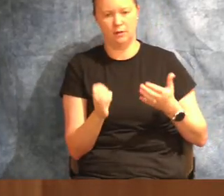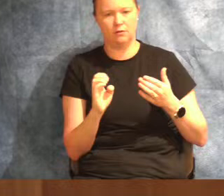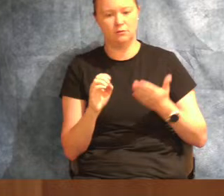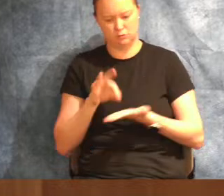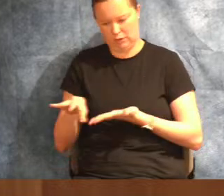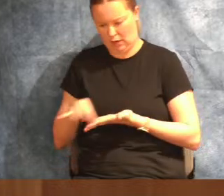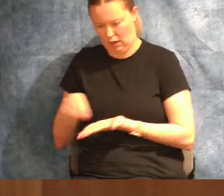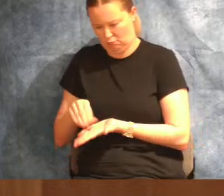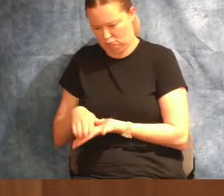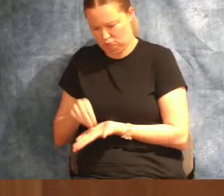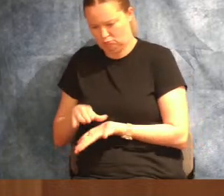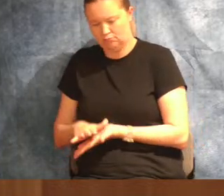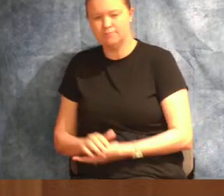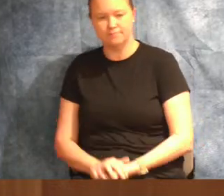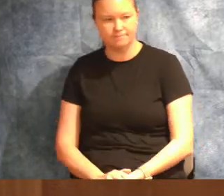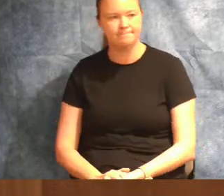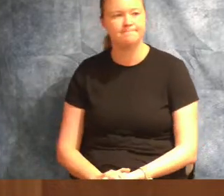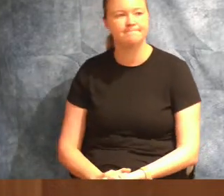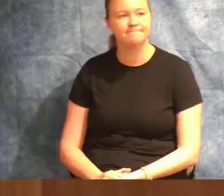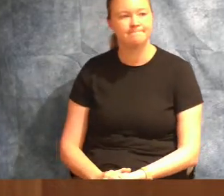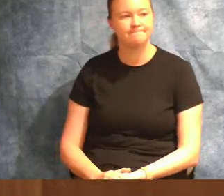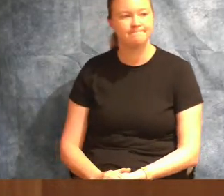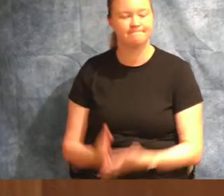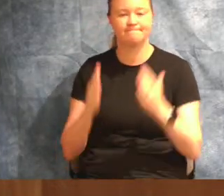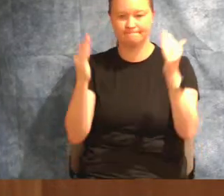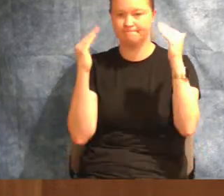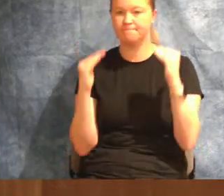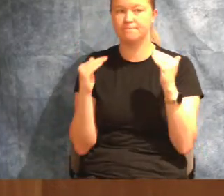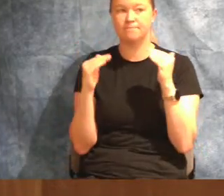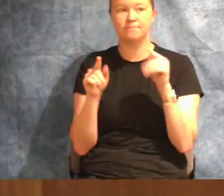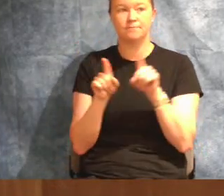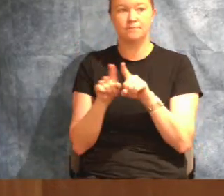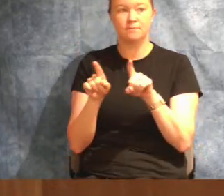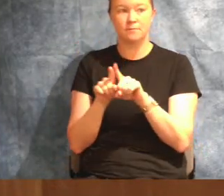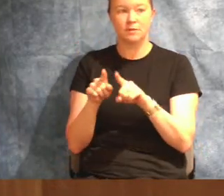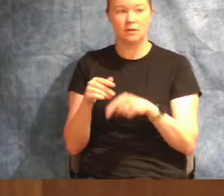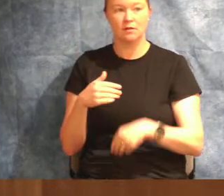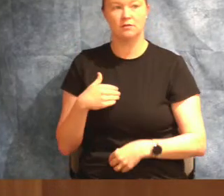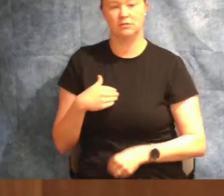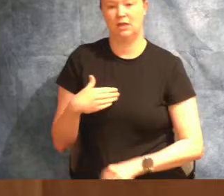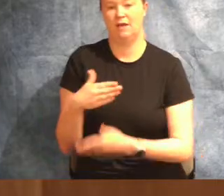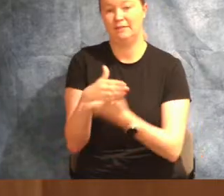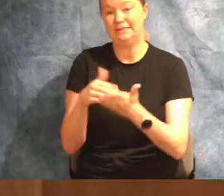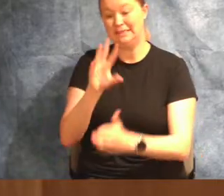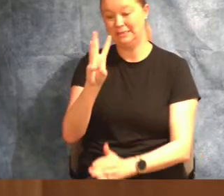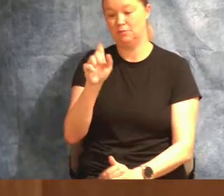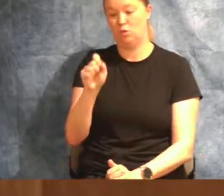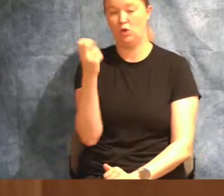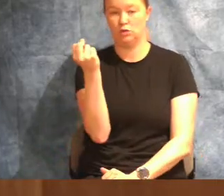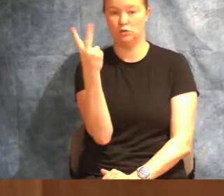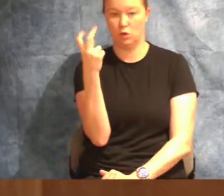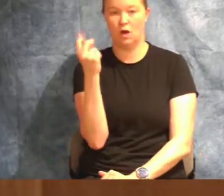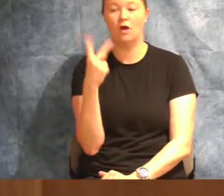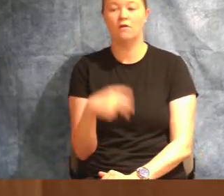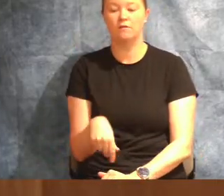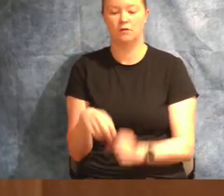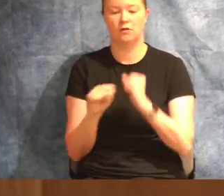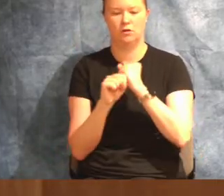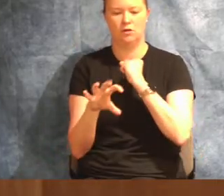employees leave us. Um, then we also had section 6.12, that's the commercial driver's license,